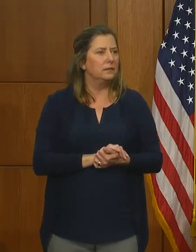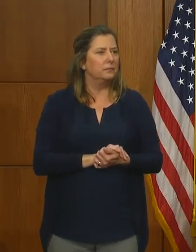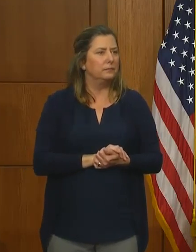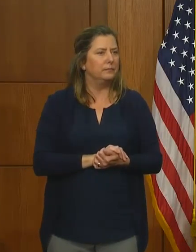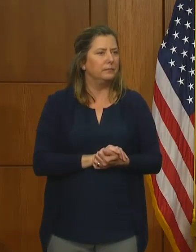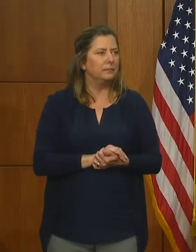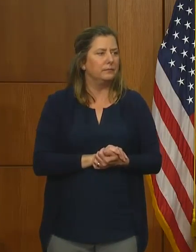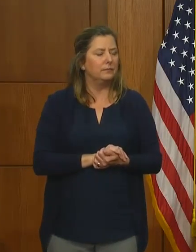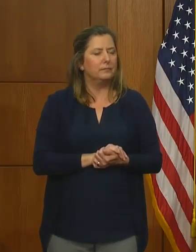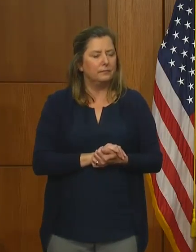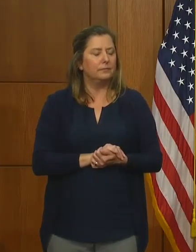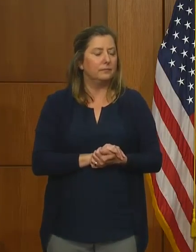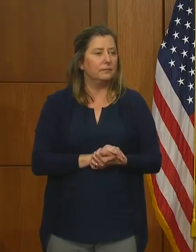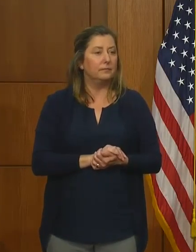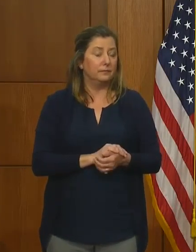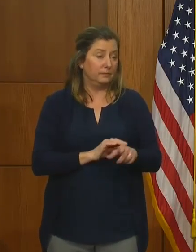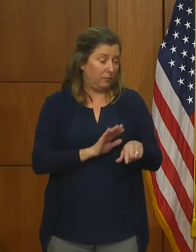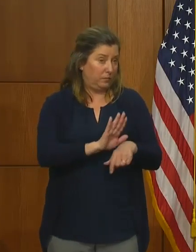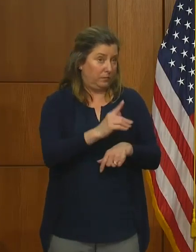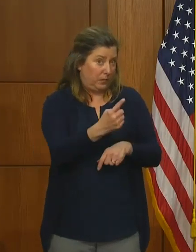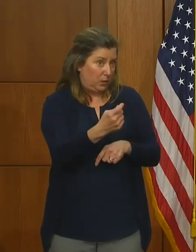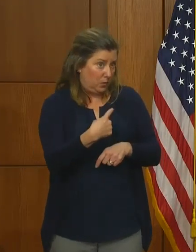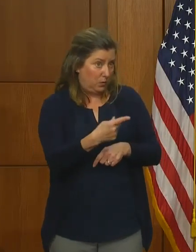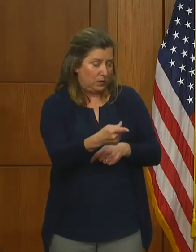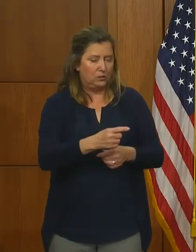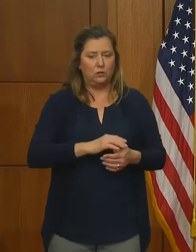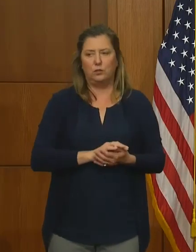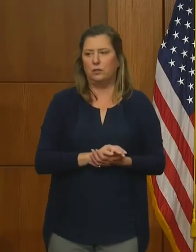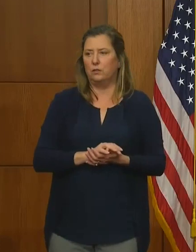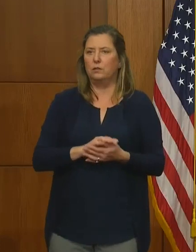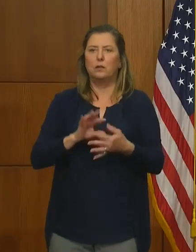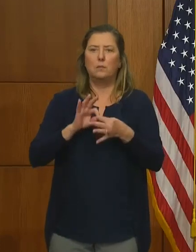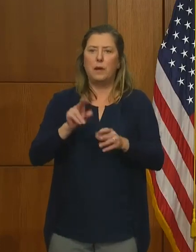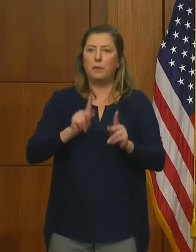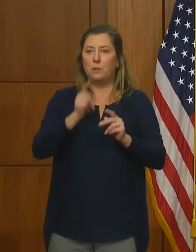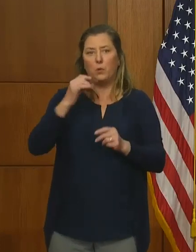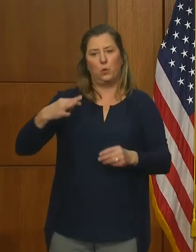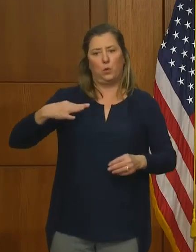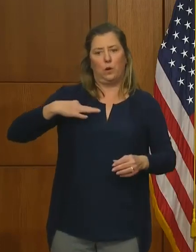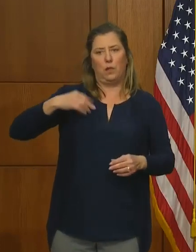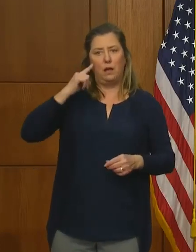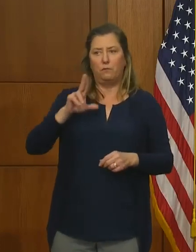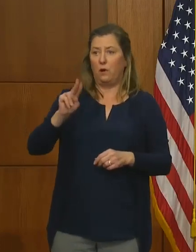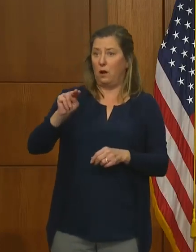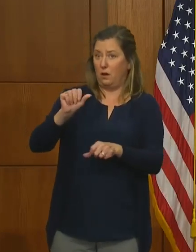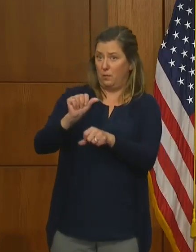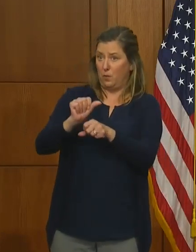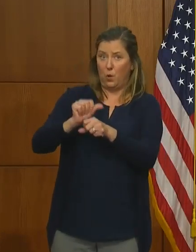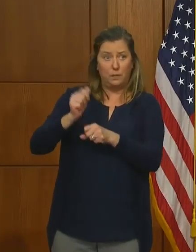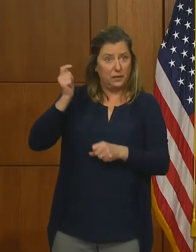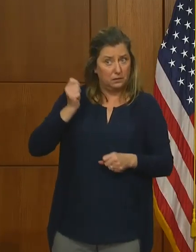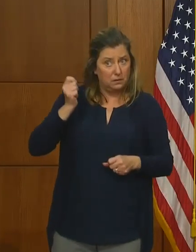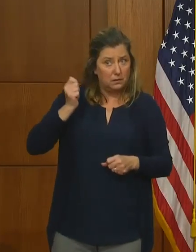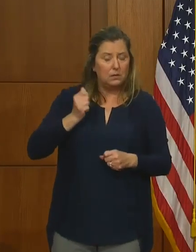MEGAN'S NOT WITH THIS I DON'T BELIEVE. HENRY YOUR YOUR